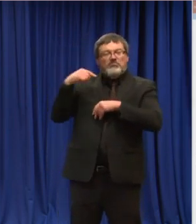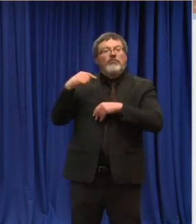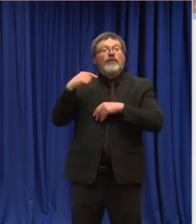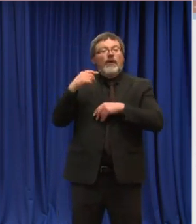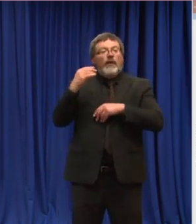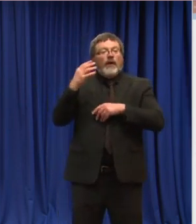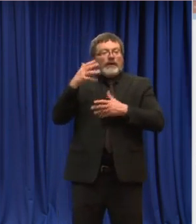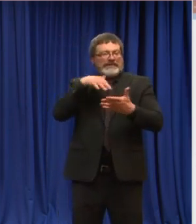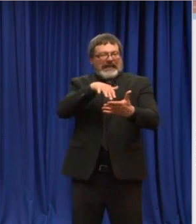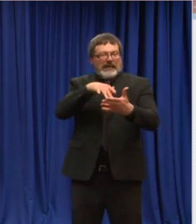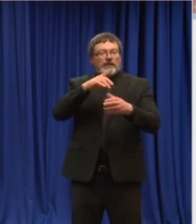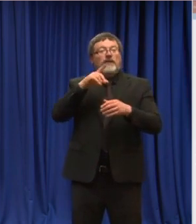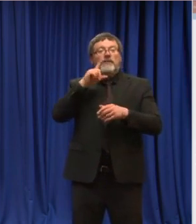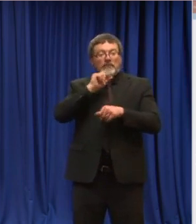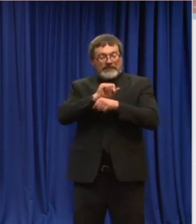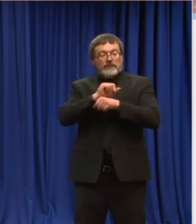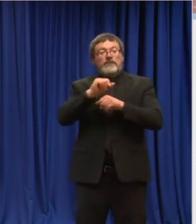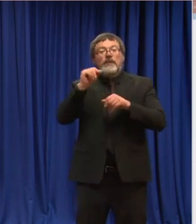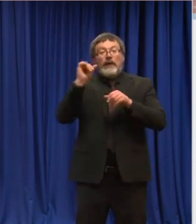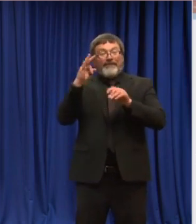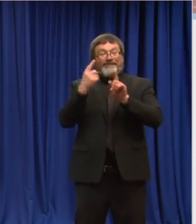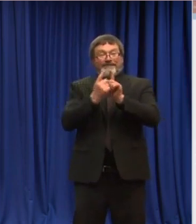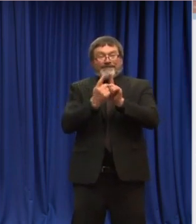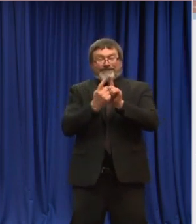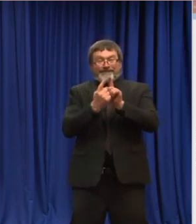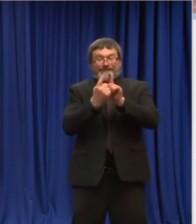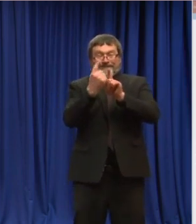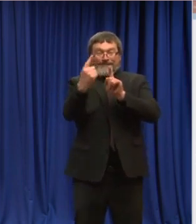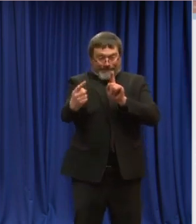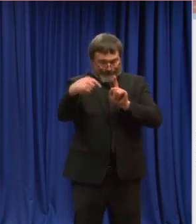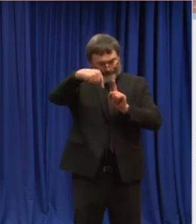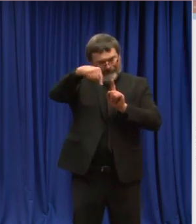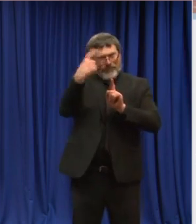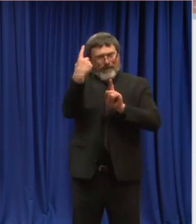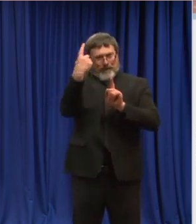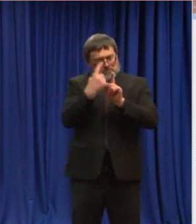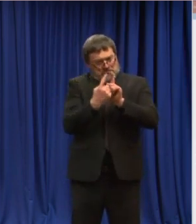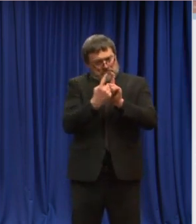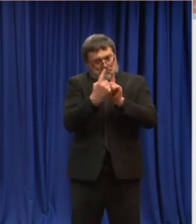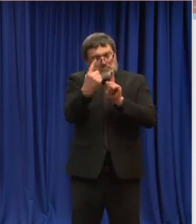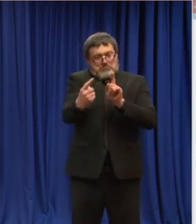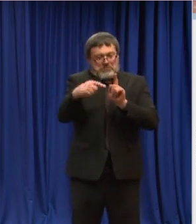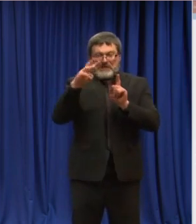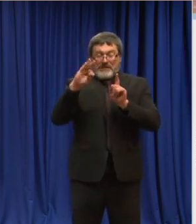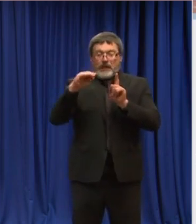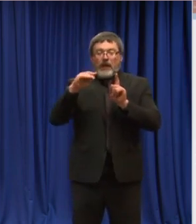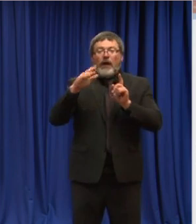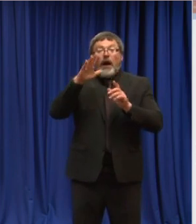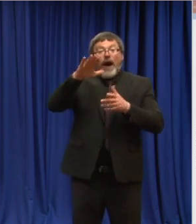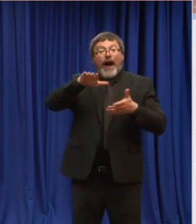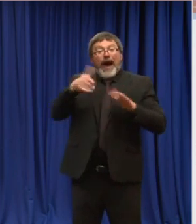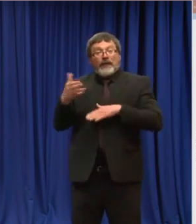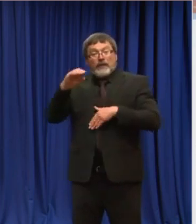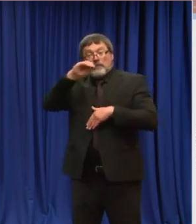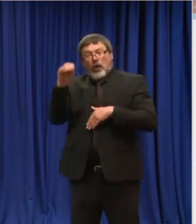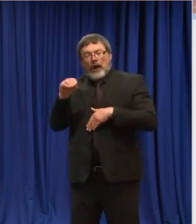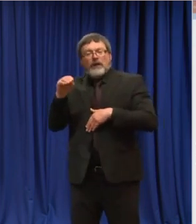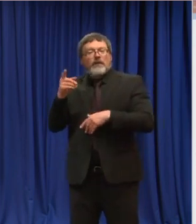EFFORTS AND SOCIAL DISTANCING CAN CUT THE DEATH RATE BY HALF WHICH IS WHAT’S DEMONSTRATED HERE. IT’S NOT JUST LIVES.